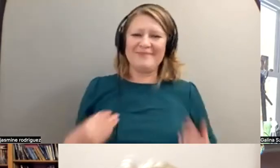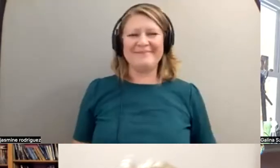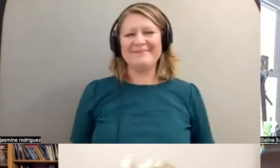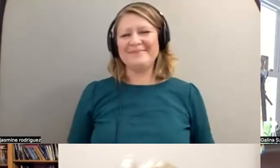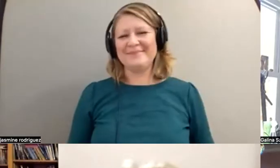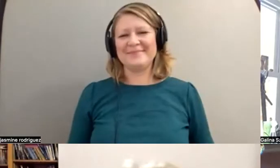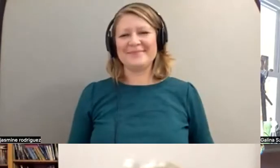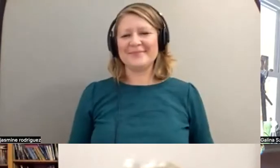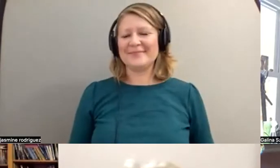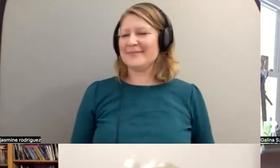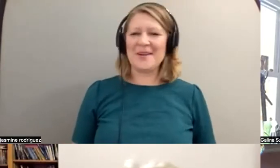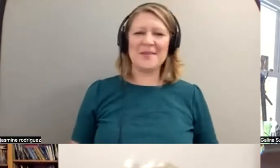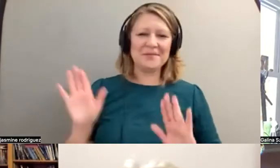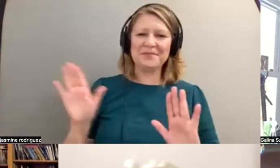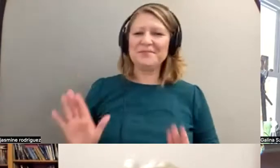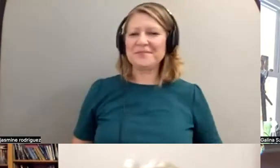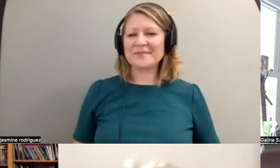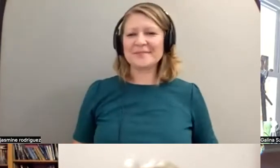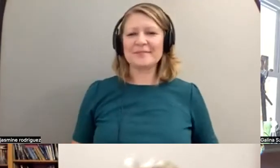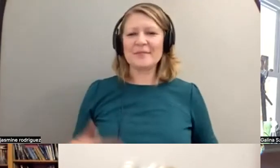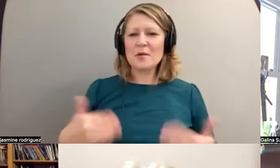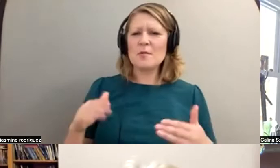That is so wonderful! What a gift you have, Galena!